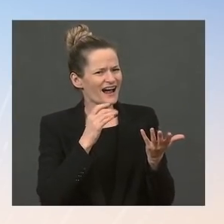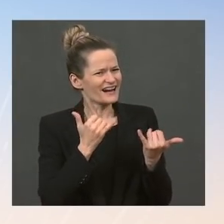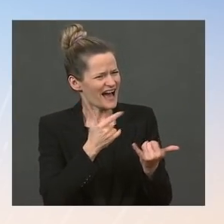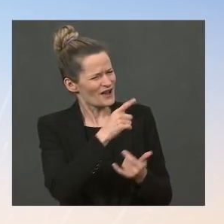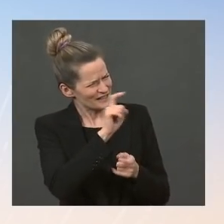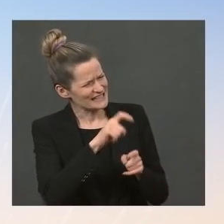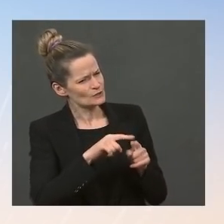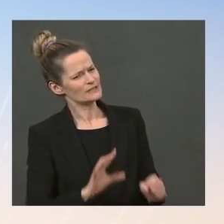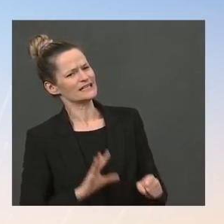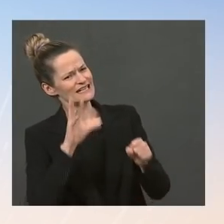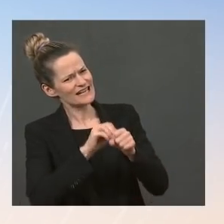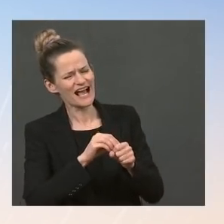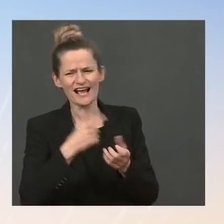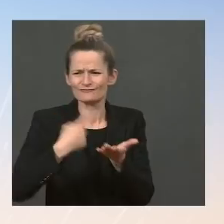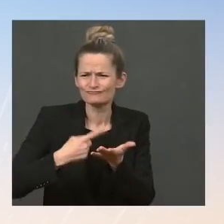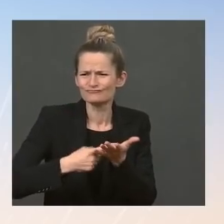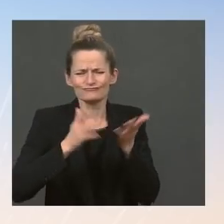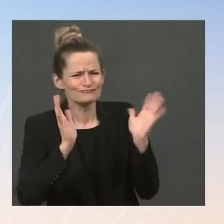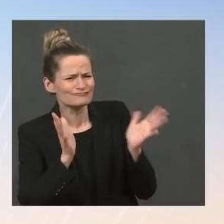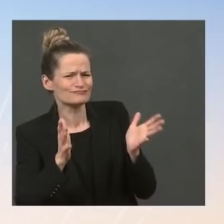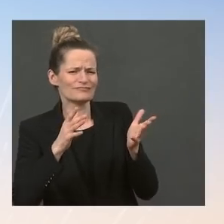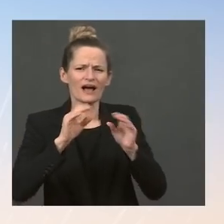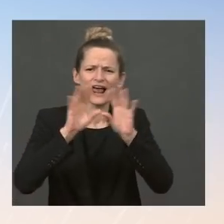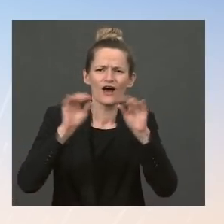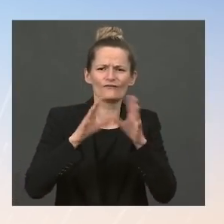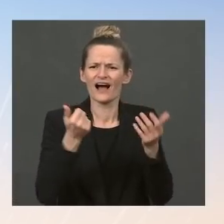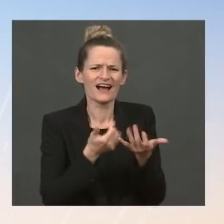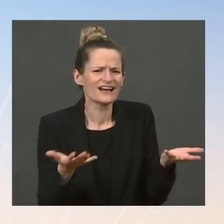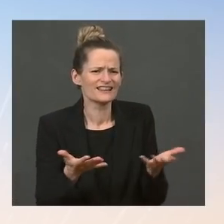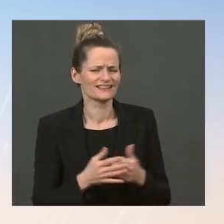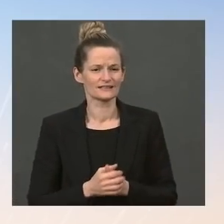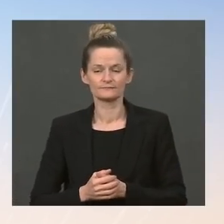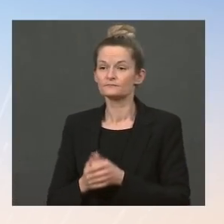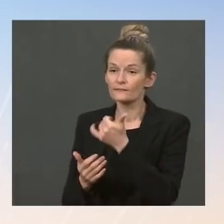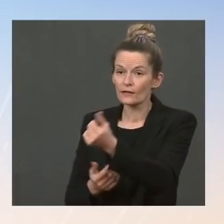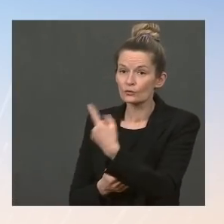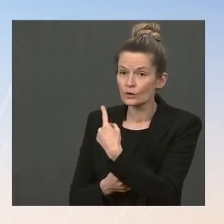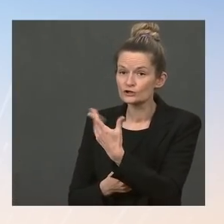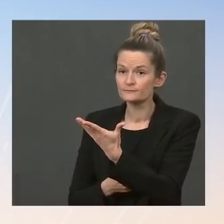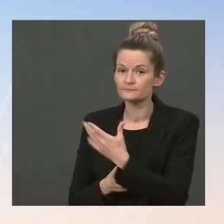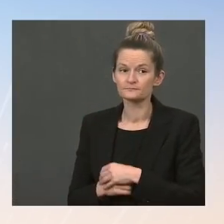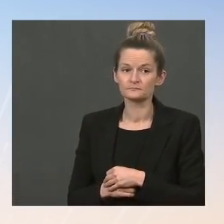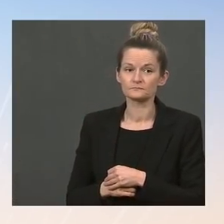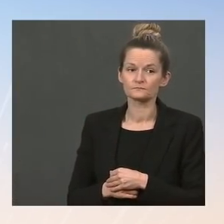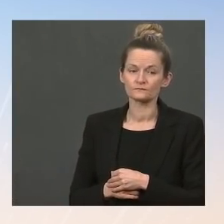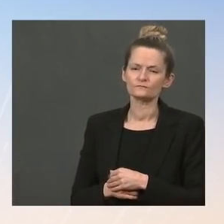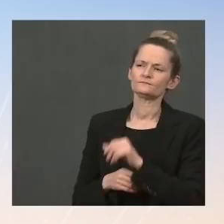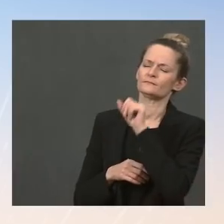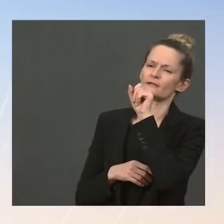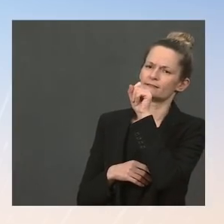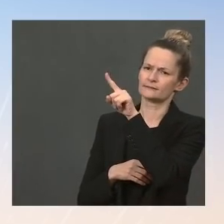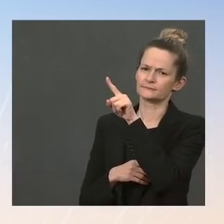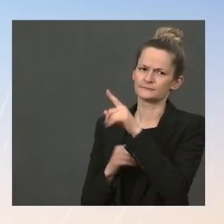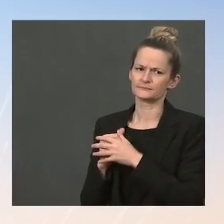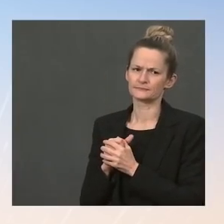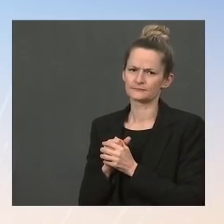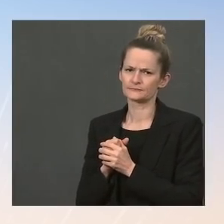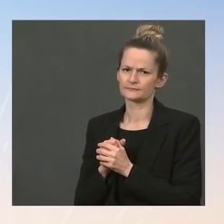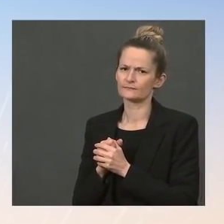Go ahead. The Press: I'd like to ask you a little bit more about the -- some of what's detailed in the upcoming book of Woodward and Costa,